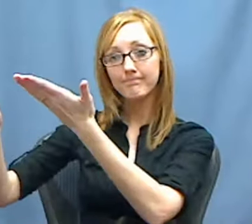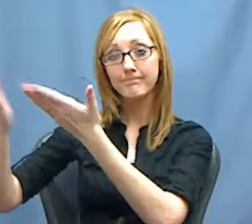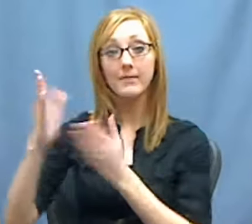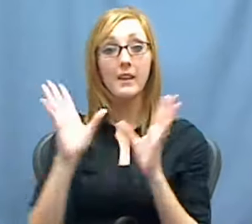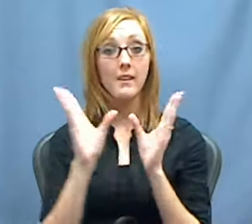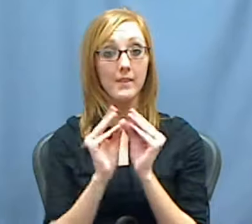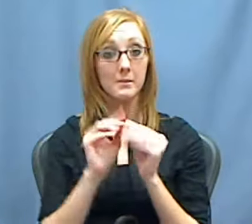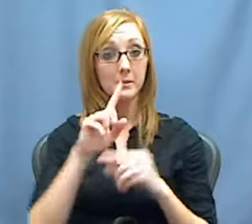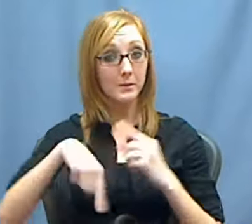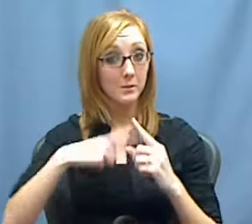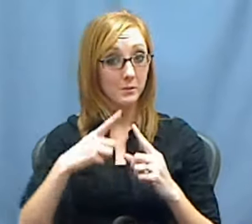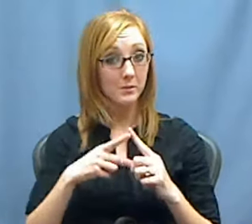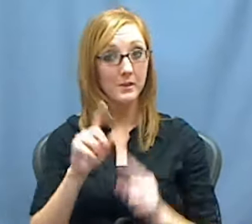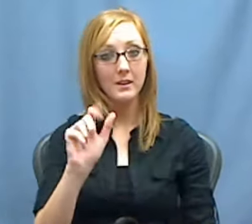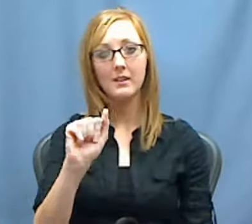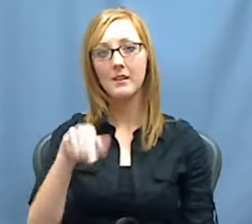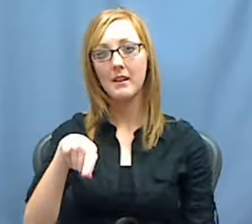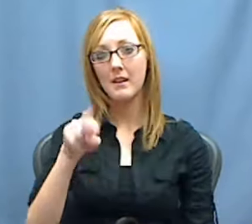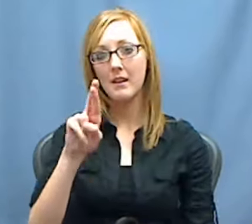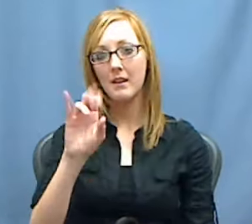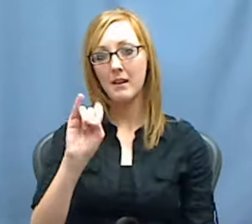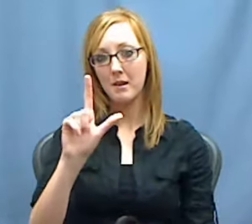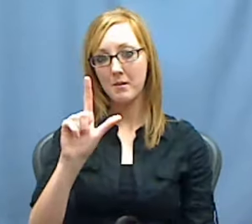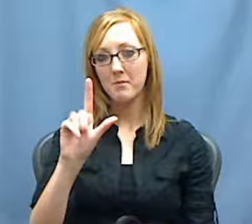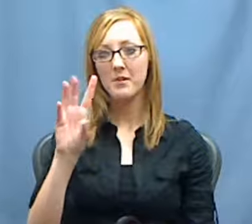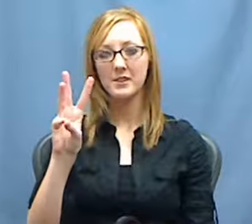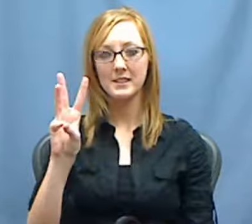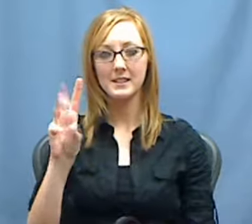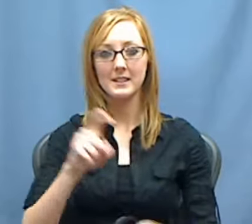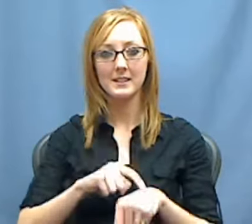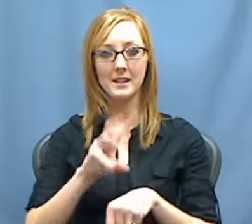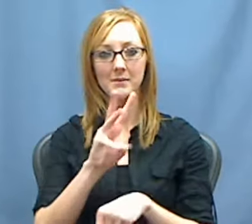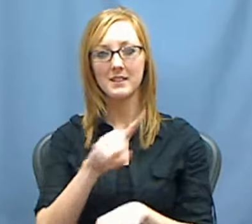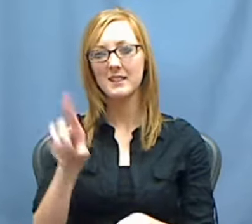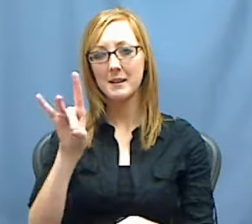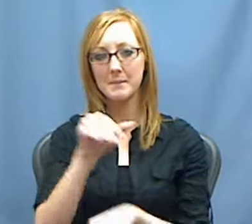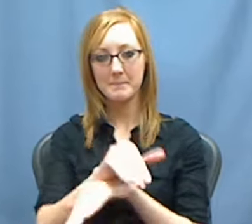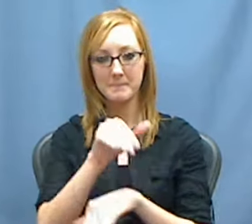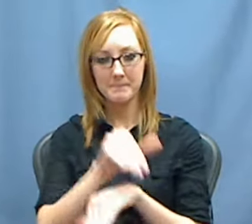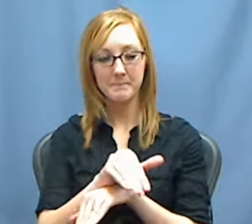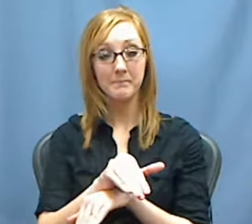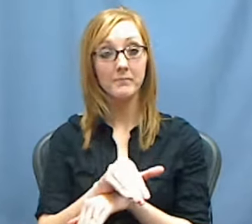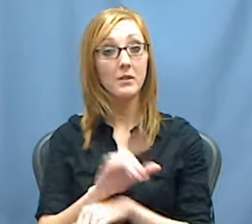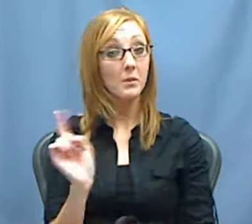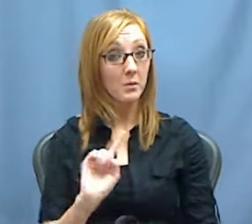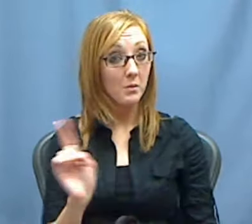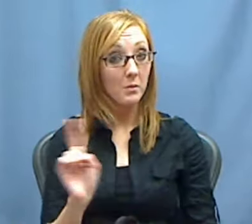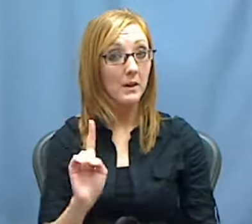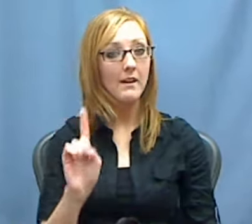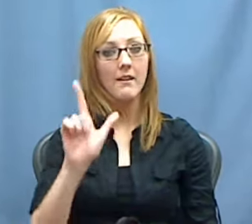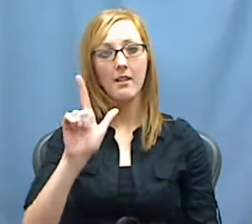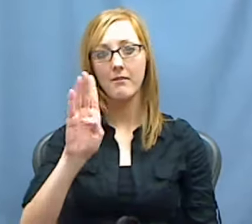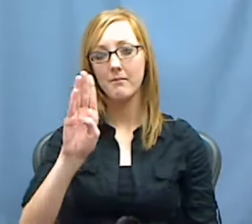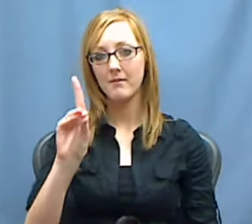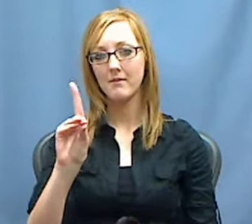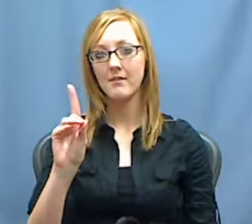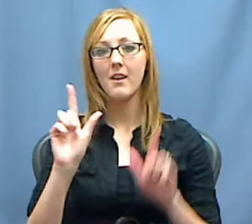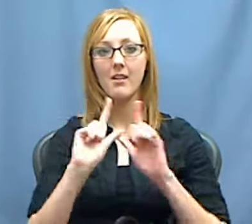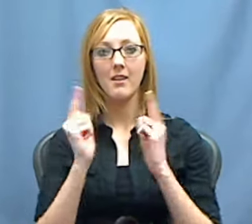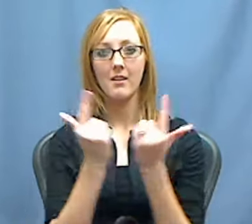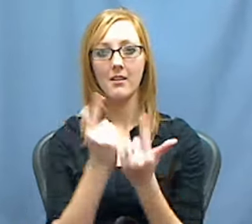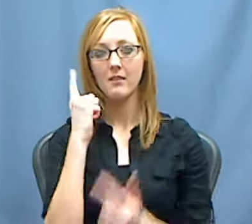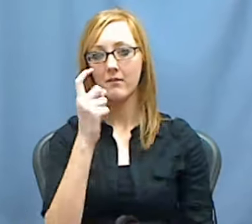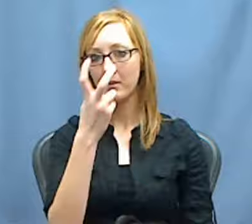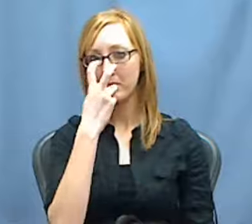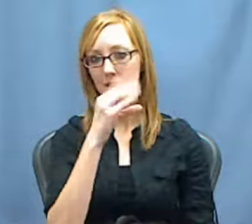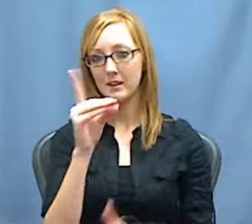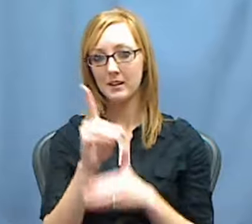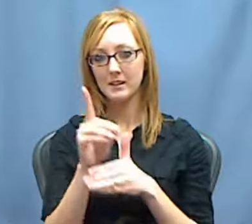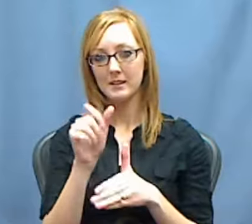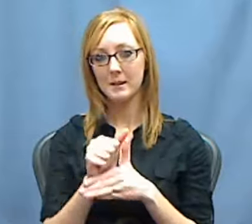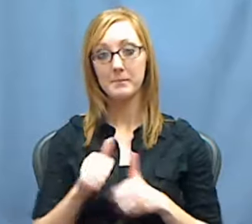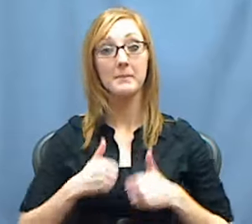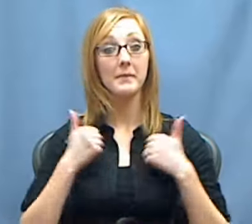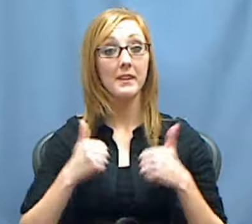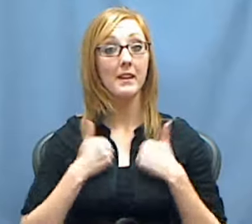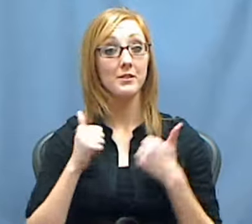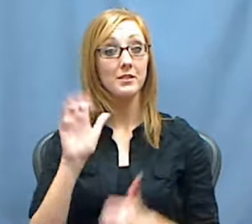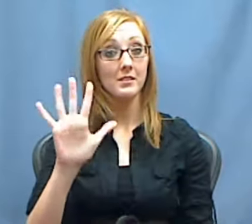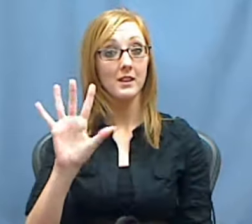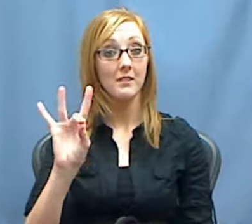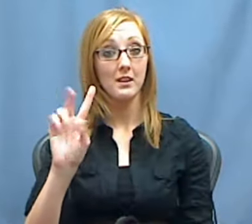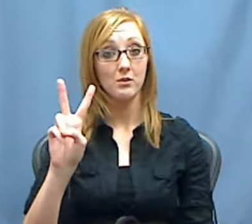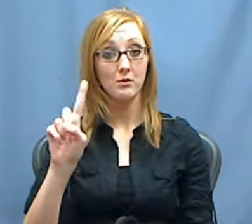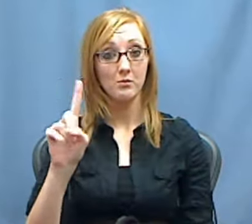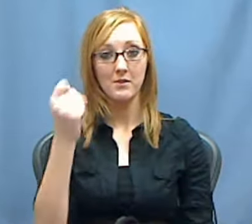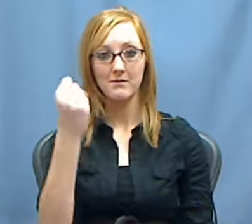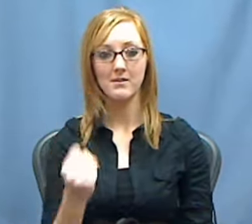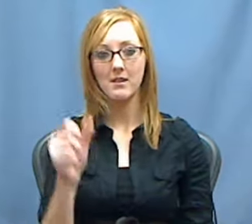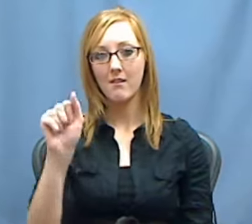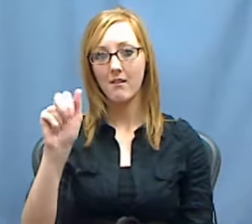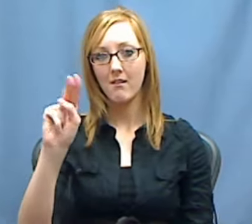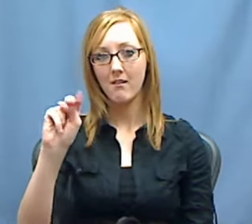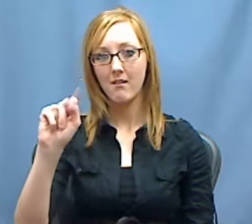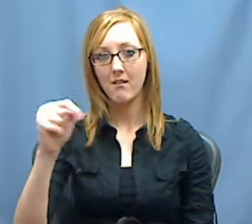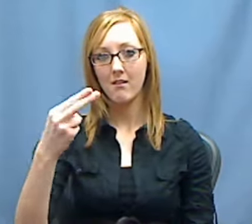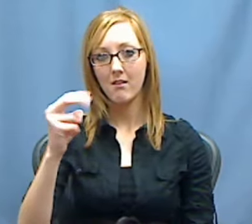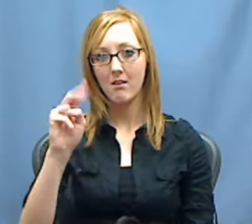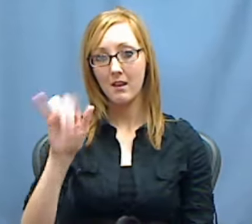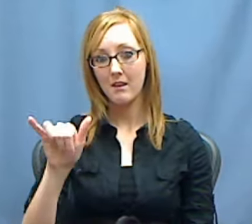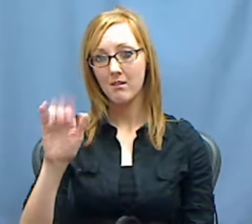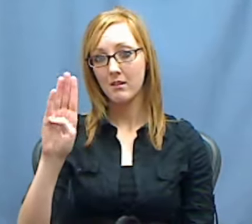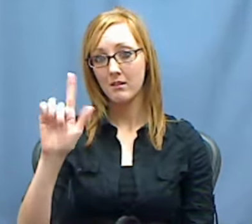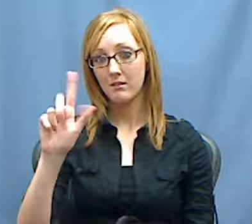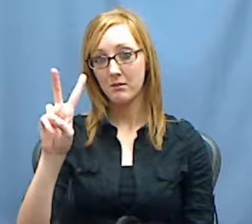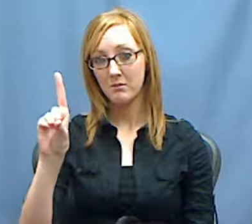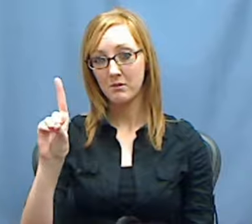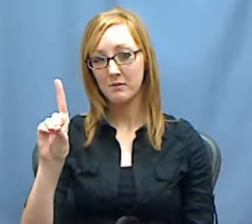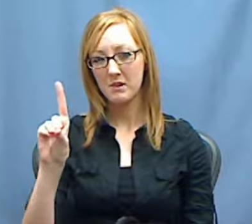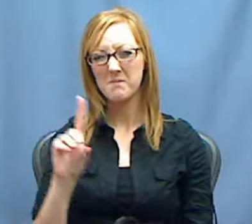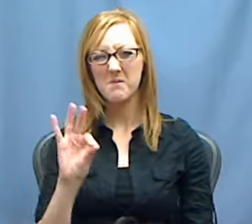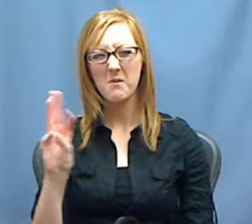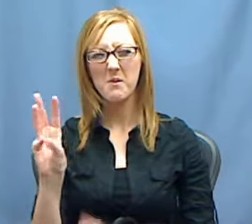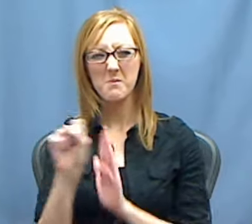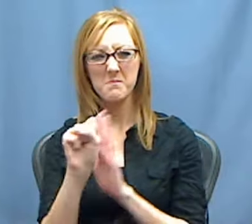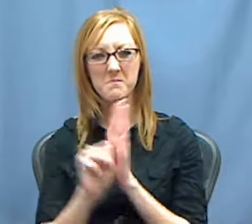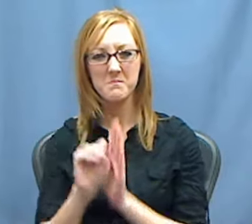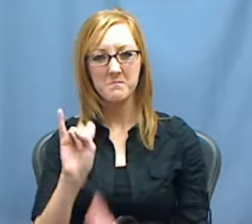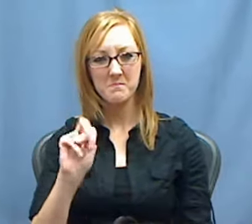The meeting will take place April 6, 2011 from 6pm to 8pm at the League for the Blind and Disabled. The address is 5821 South Anthonly Blvd. Fort Wayne, IN.